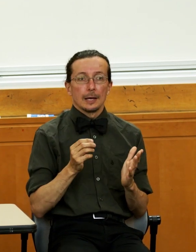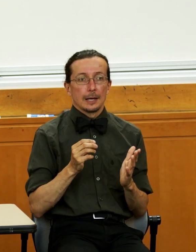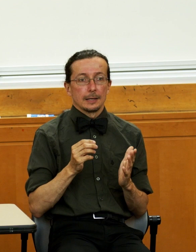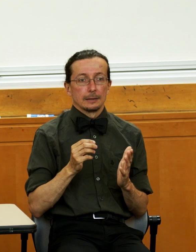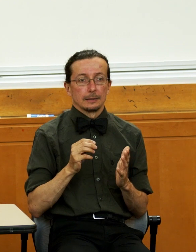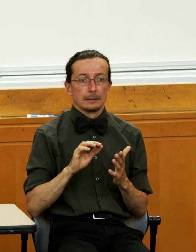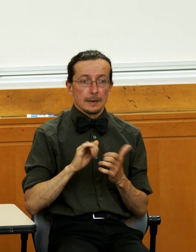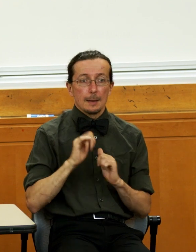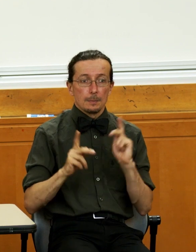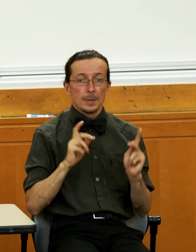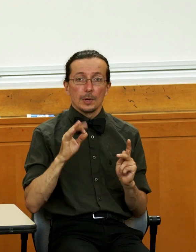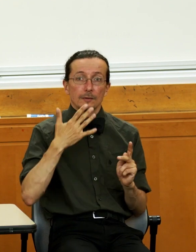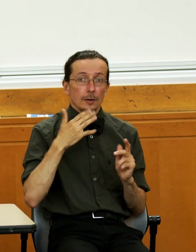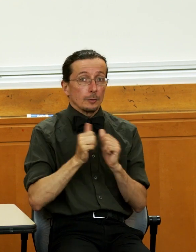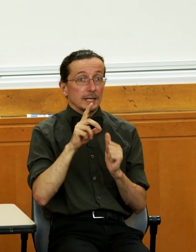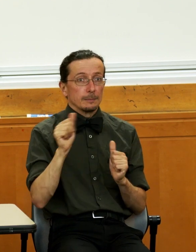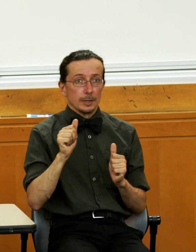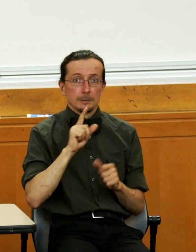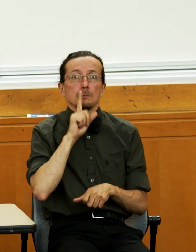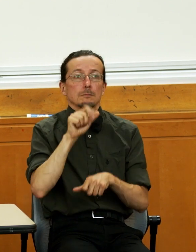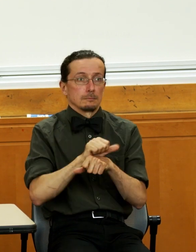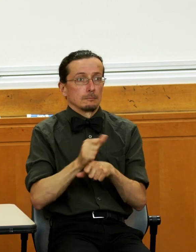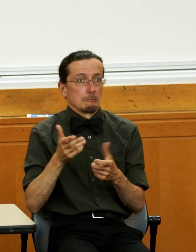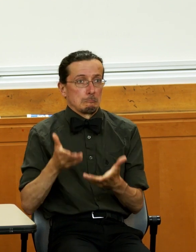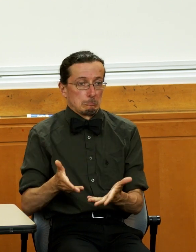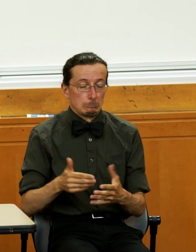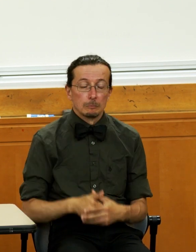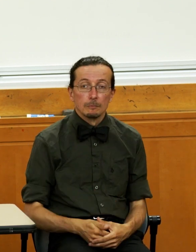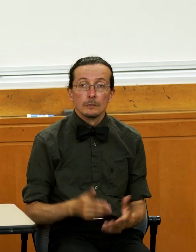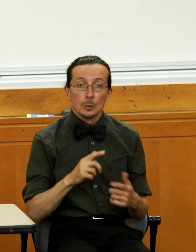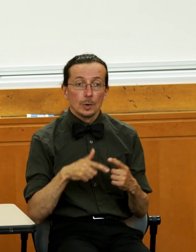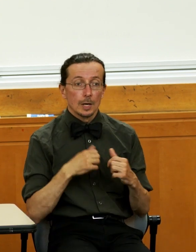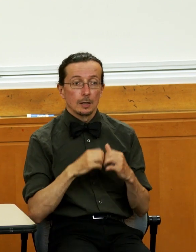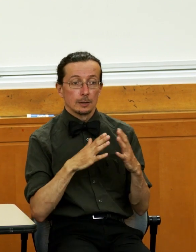color. In naming my own recently launched clinic, the Civil Rights and Disability Justice Clinic,